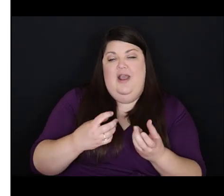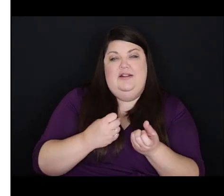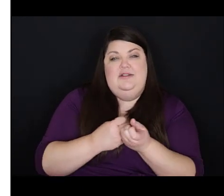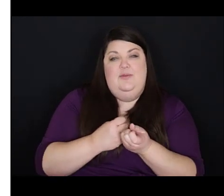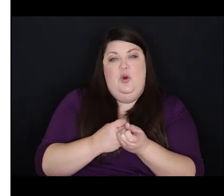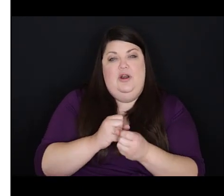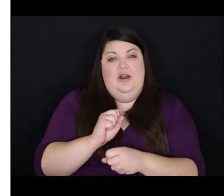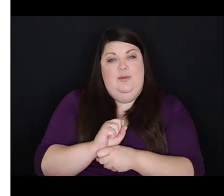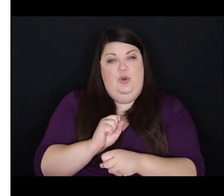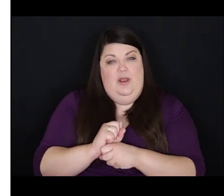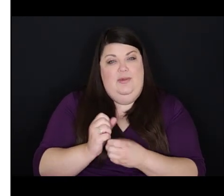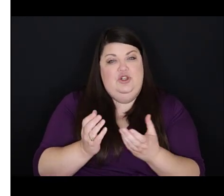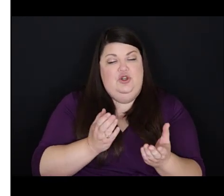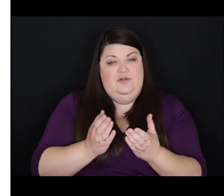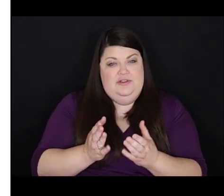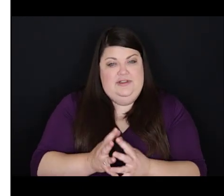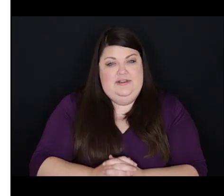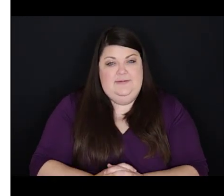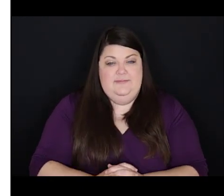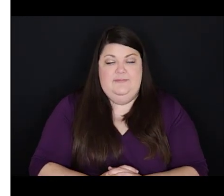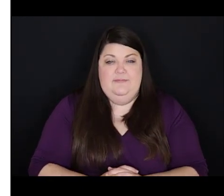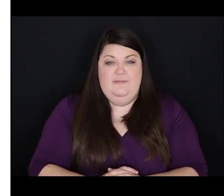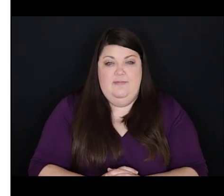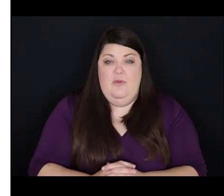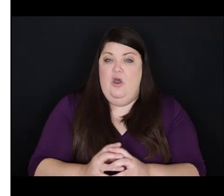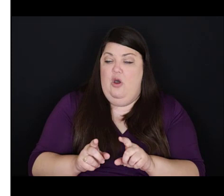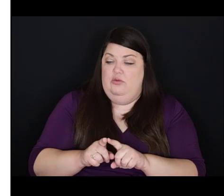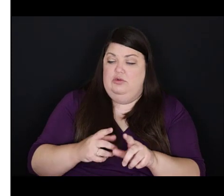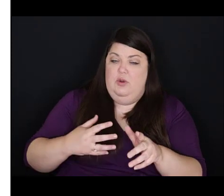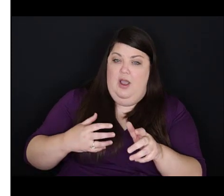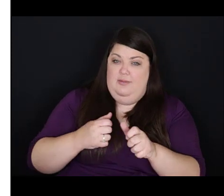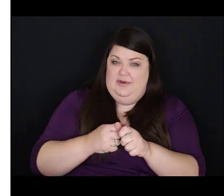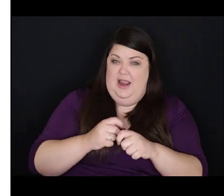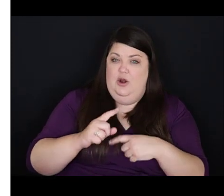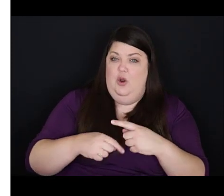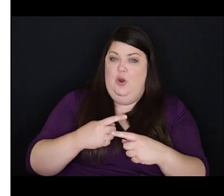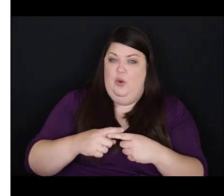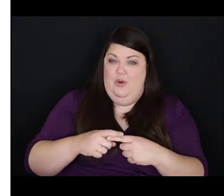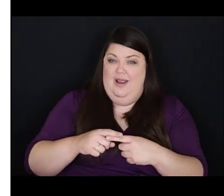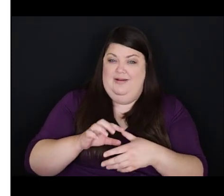services. Update when content has changed from the prior State Plan.